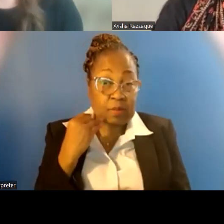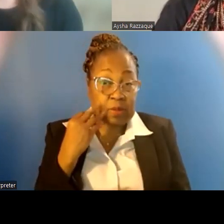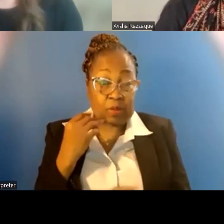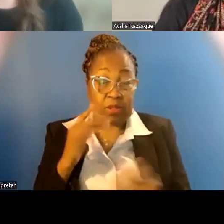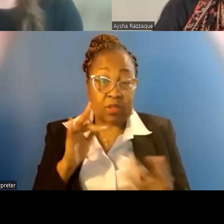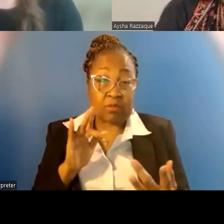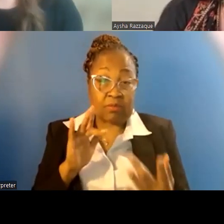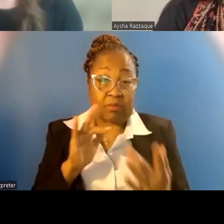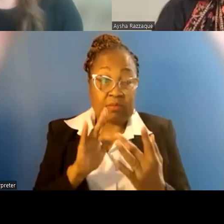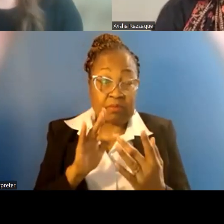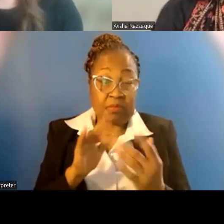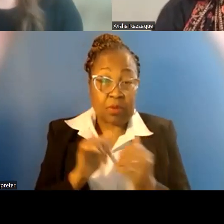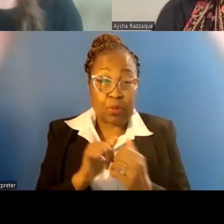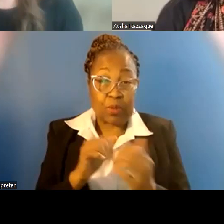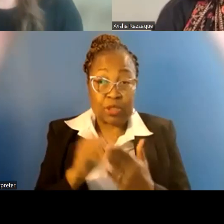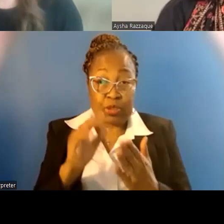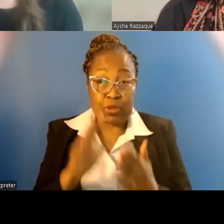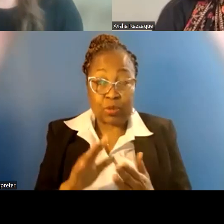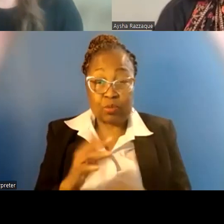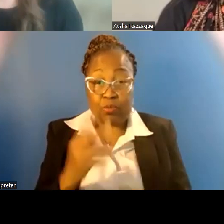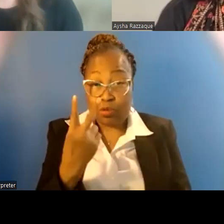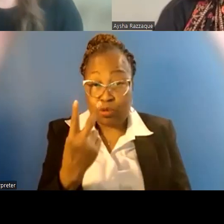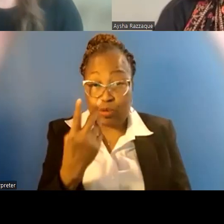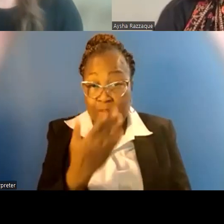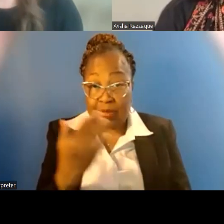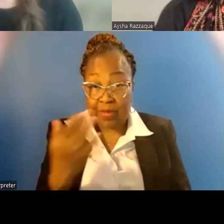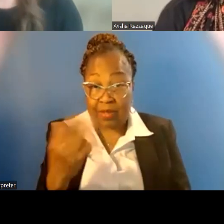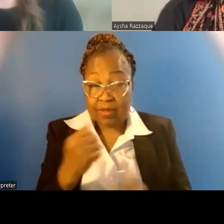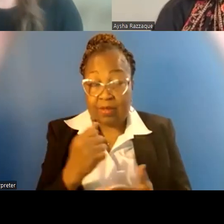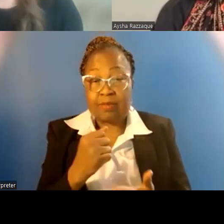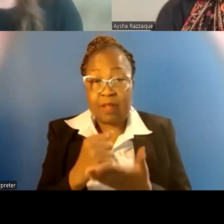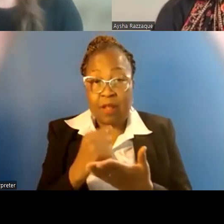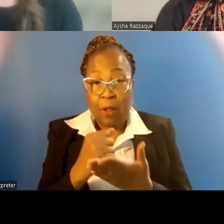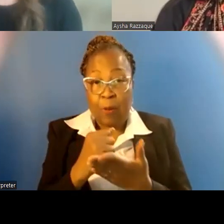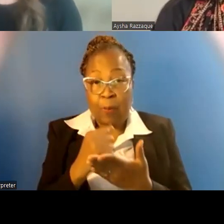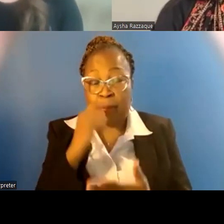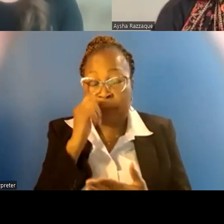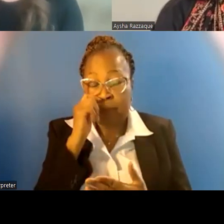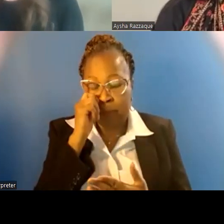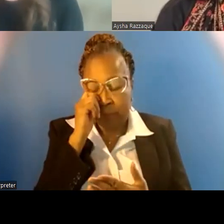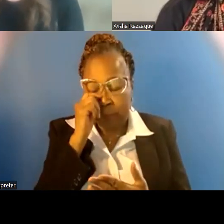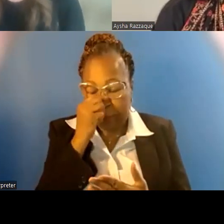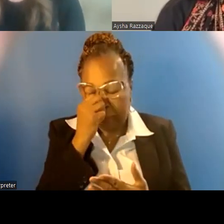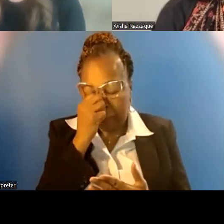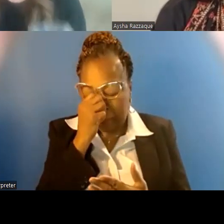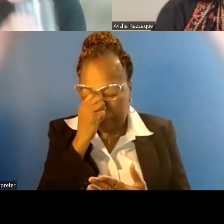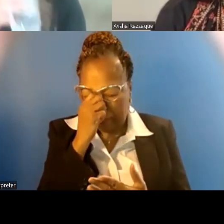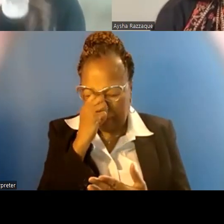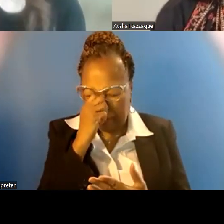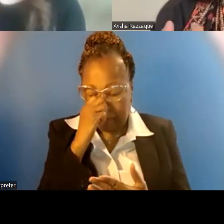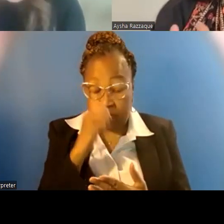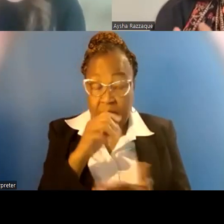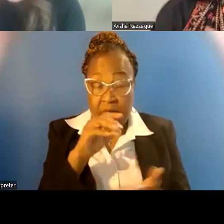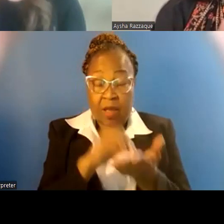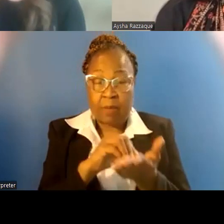is that two things I've found helpful were I put it down in my notes as look to the future